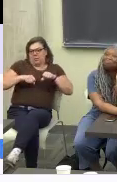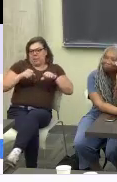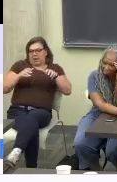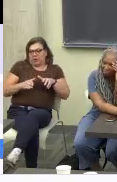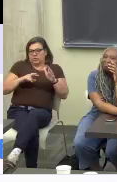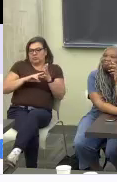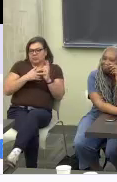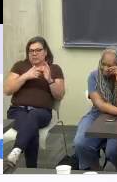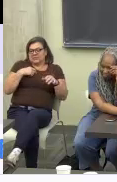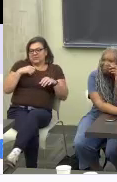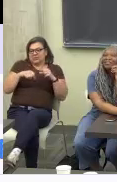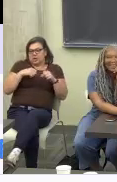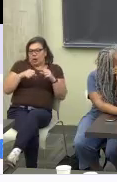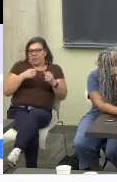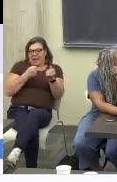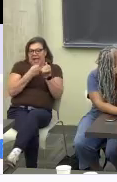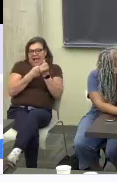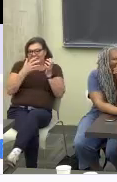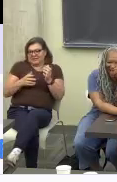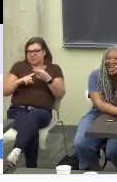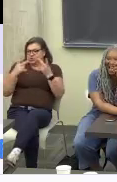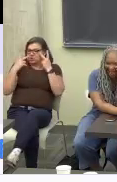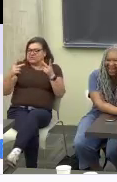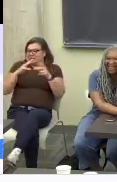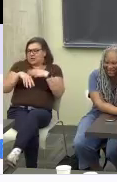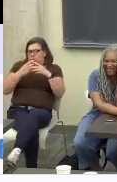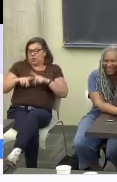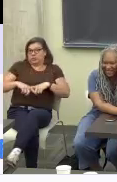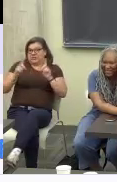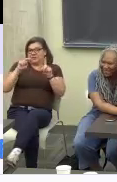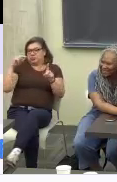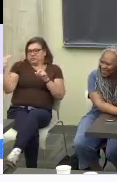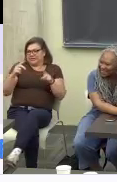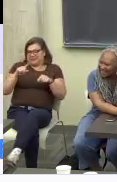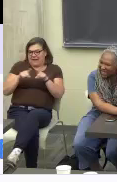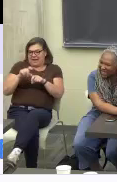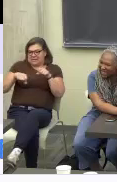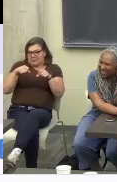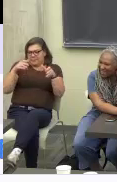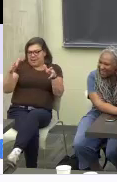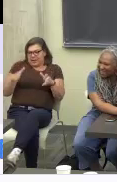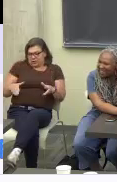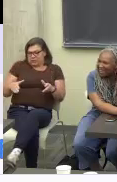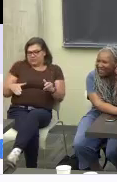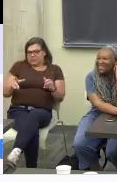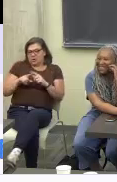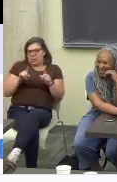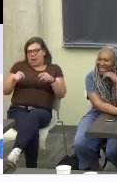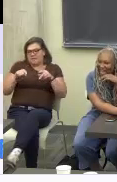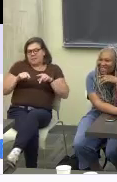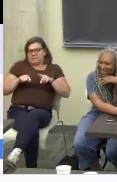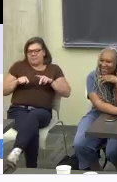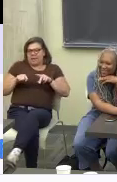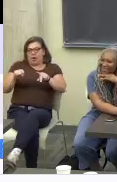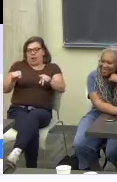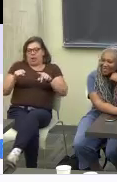you a bike activist because you see… There's a lot of parallels to the dynamics of things